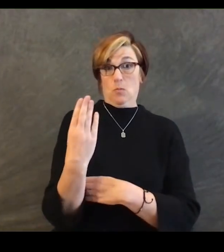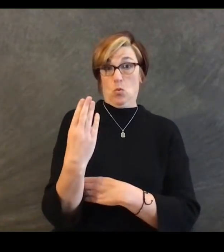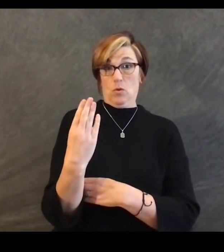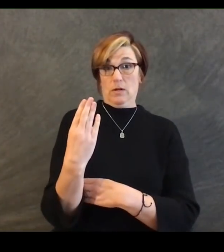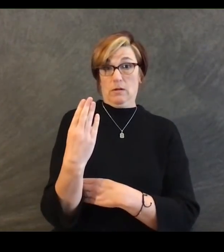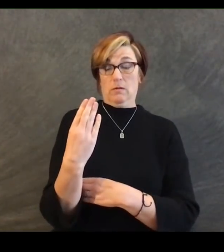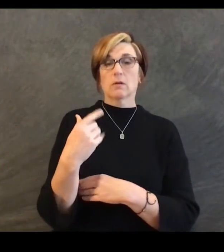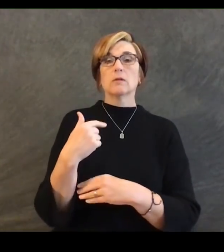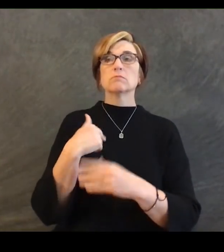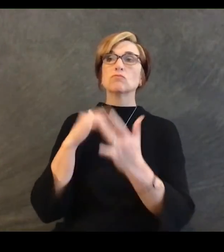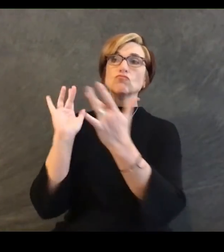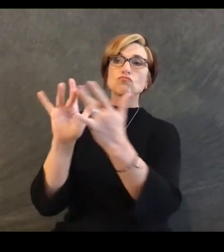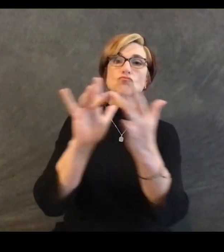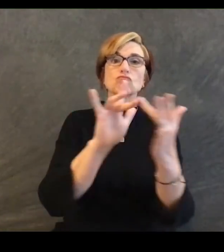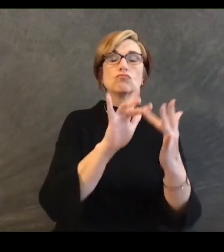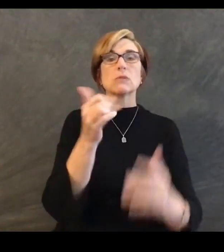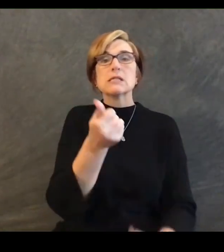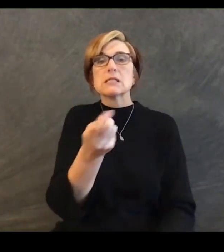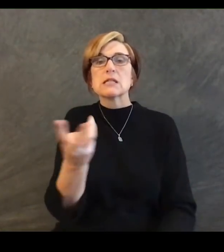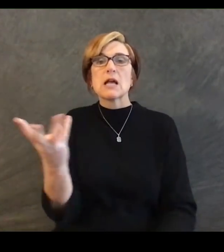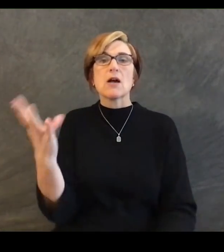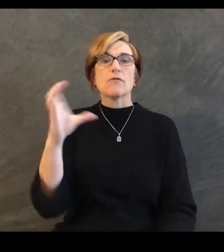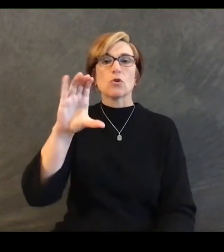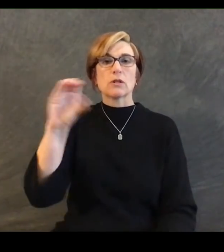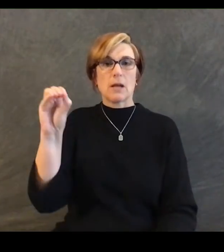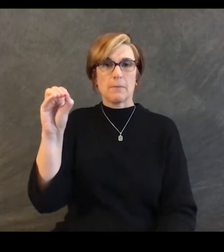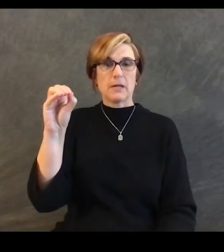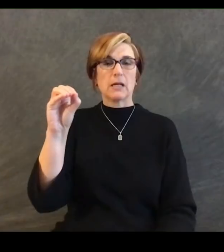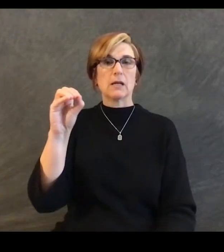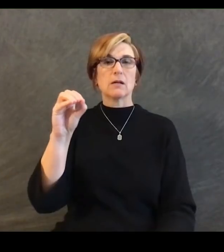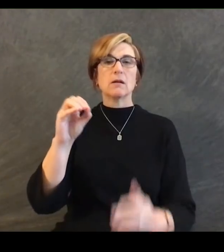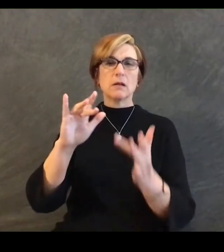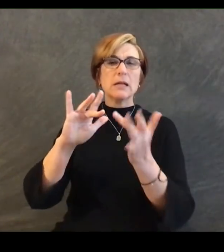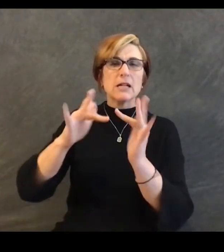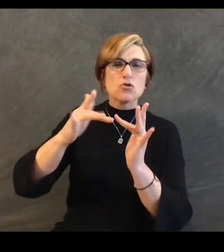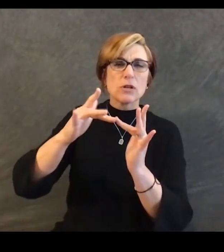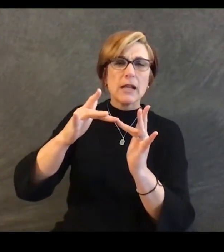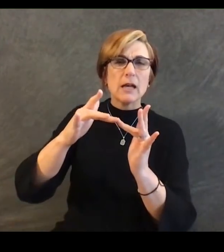providers who are doing a tremendous job of keeping our internet and lines of